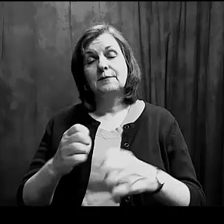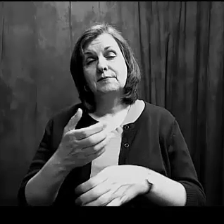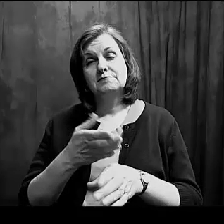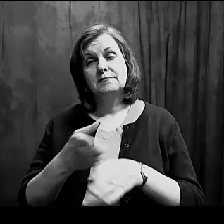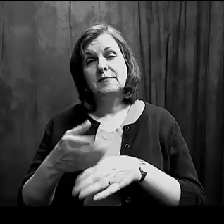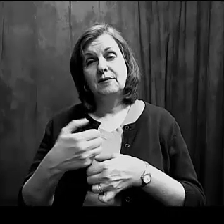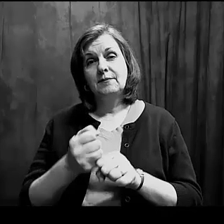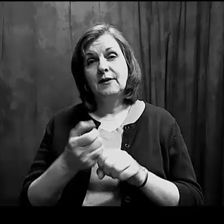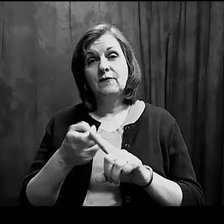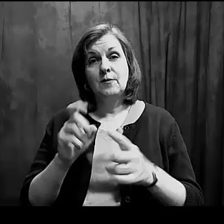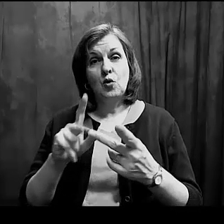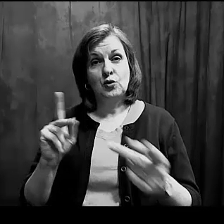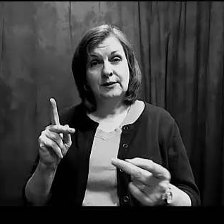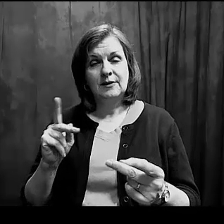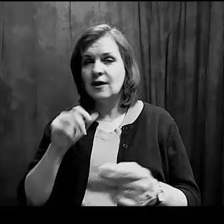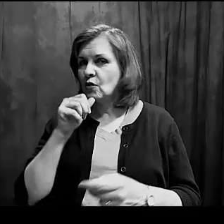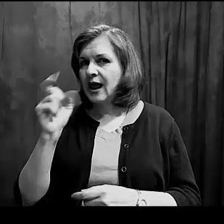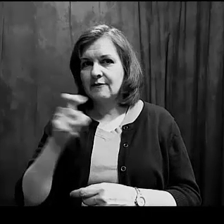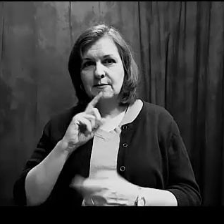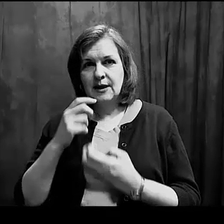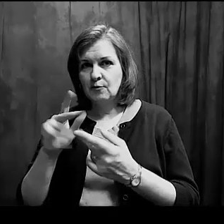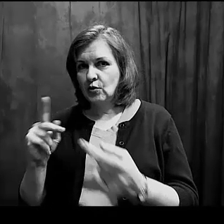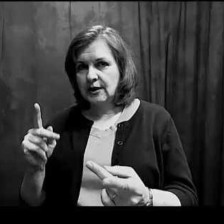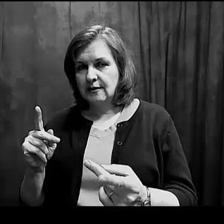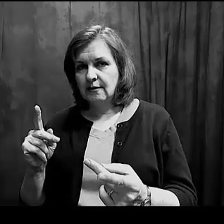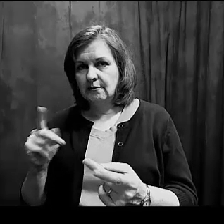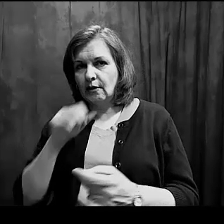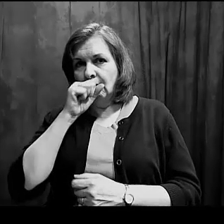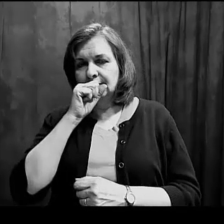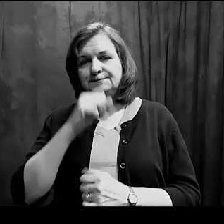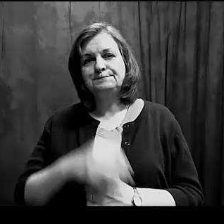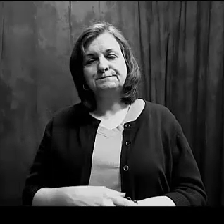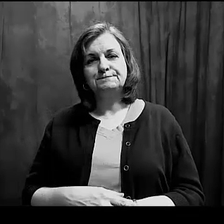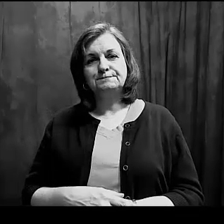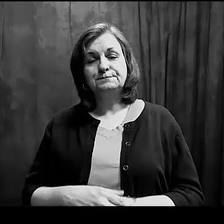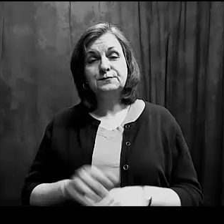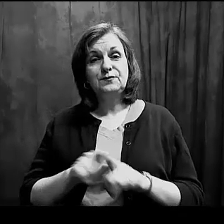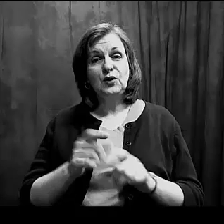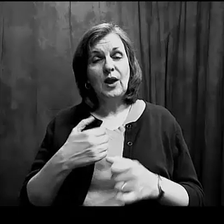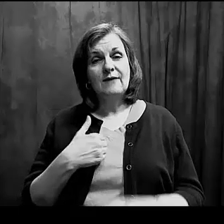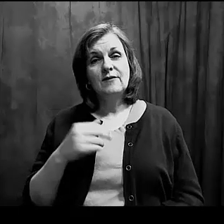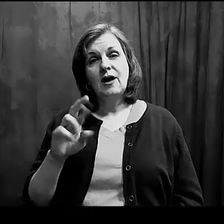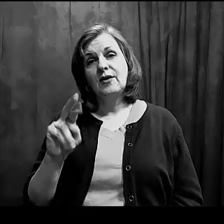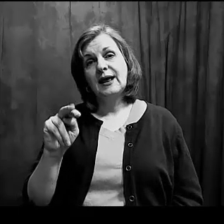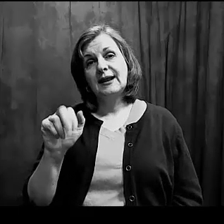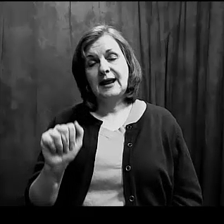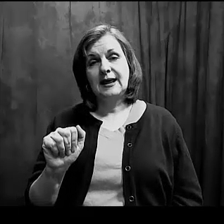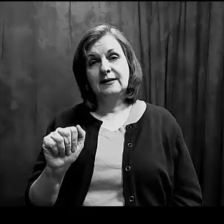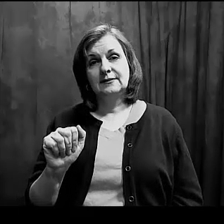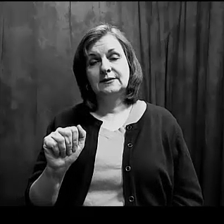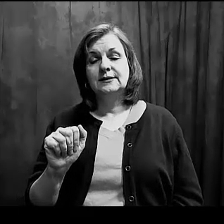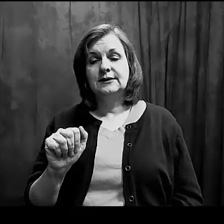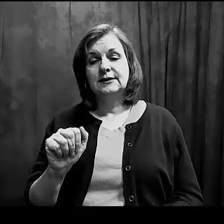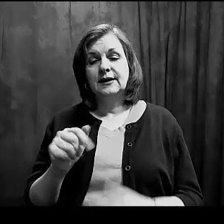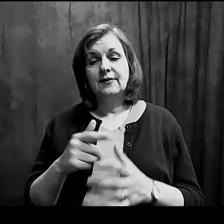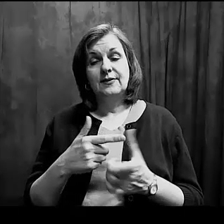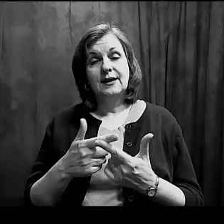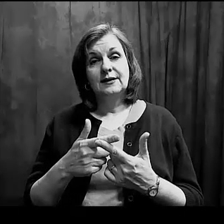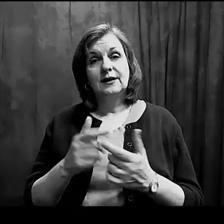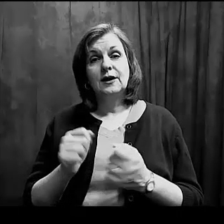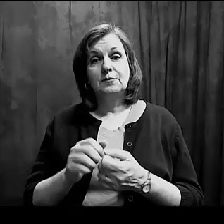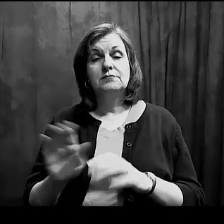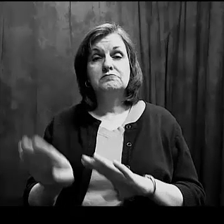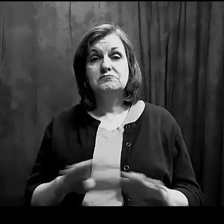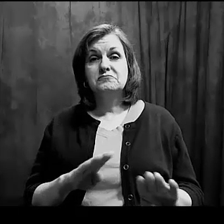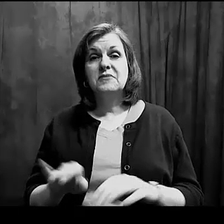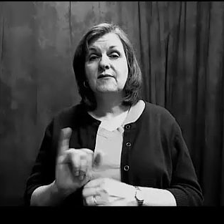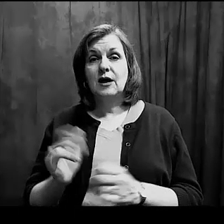they don't have to be we can also look at RNA structures that will talk about later as acting is as proteins